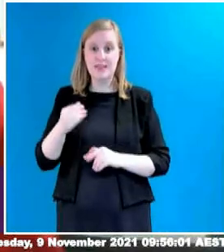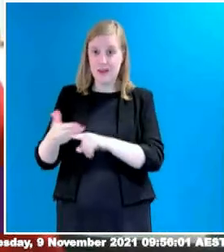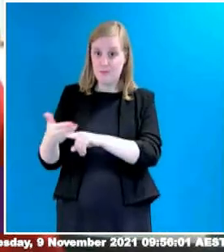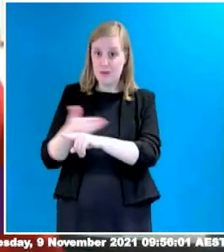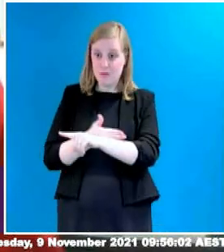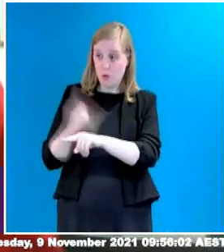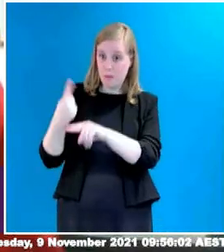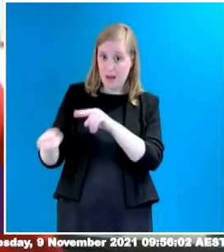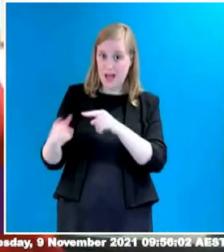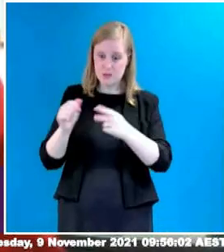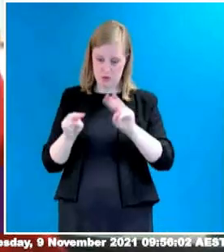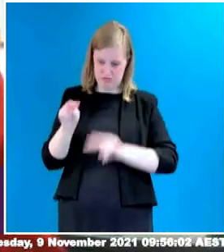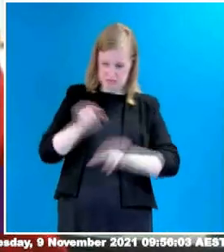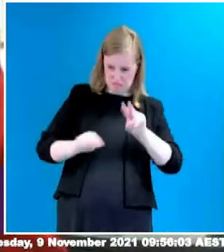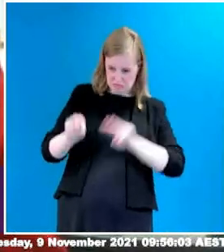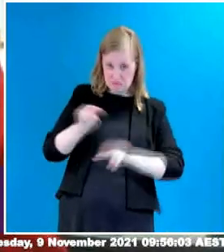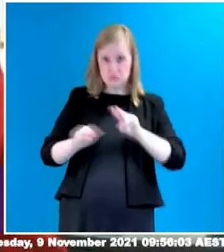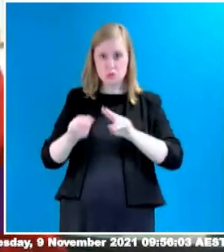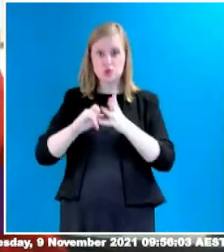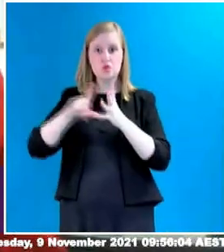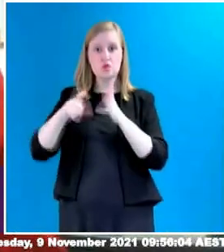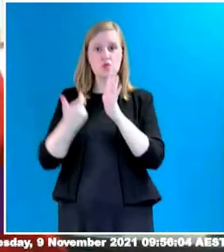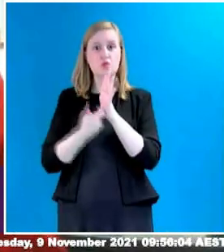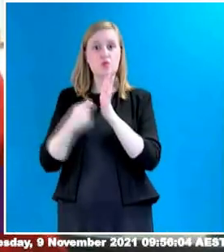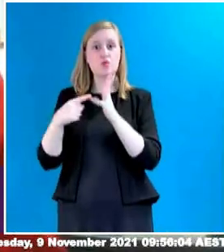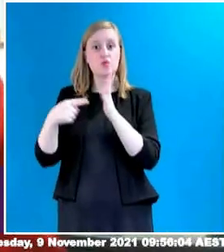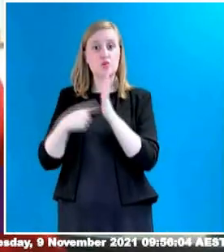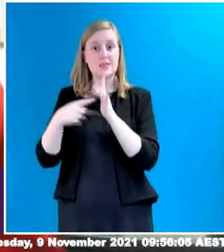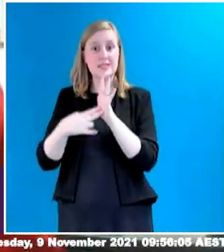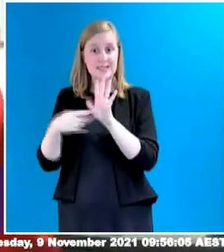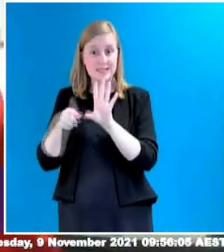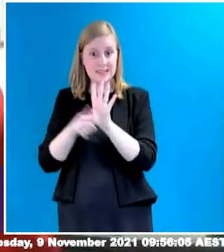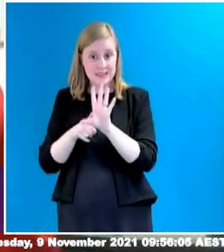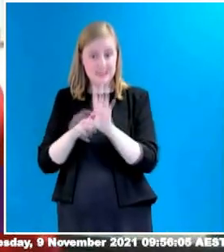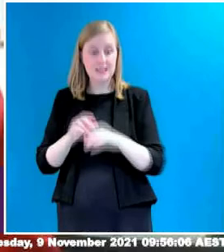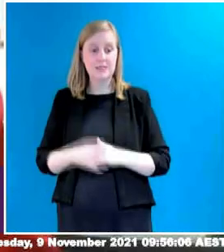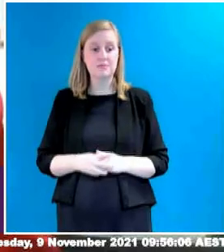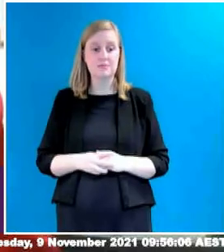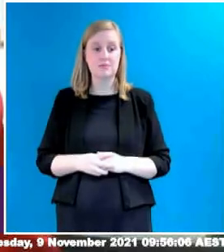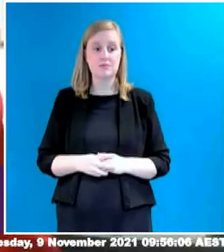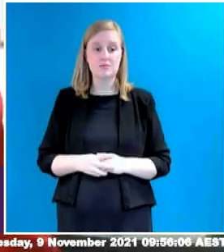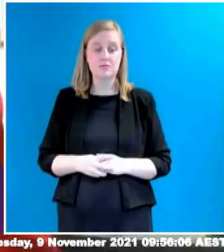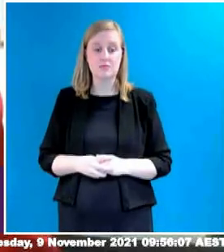There has been a lot of activity, as you will see in a report we did called Look